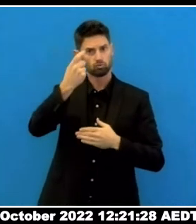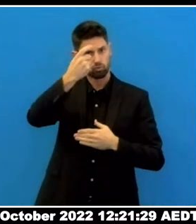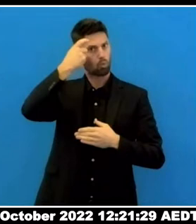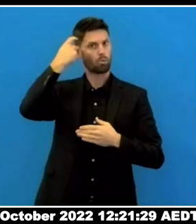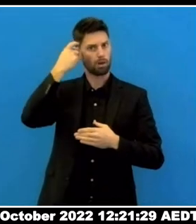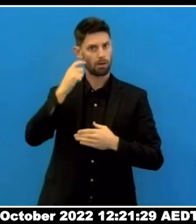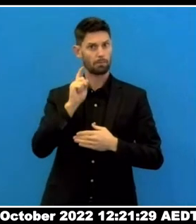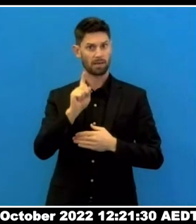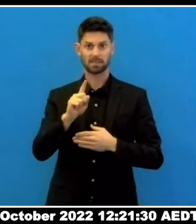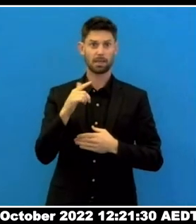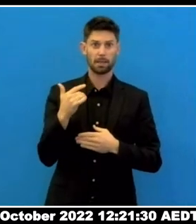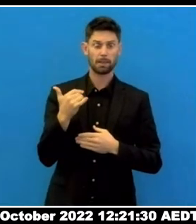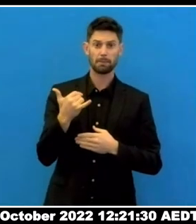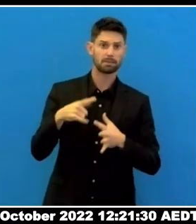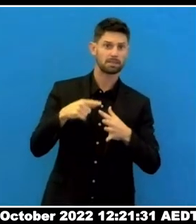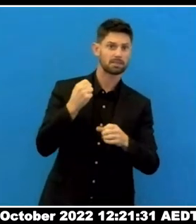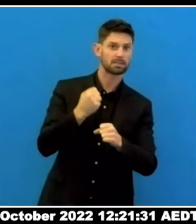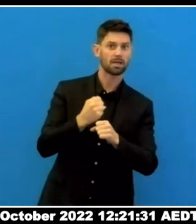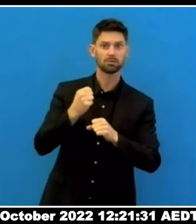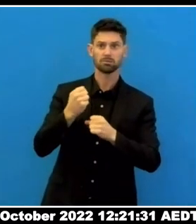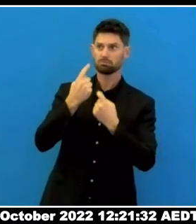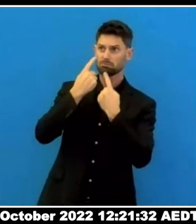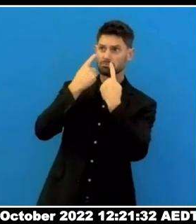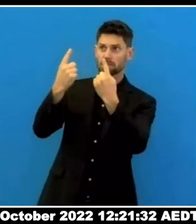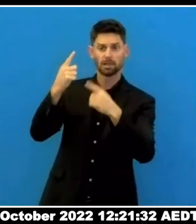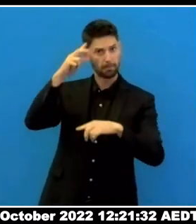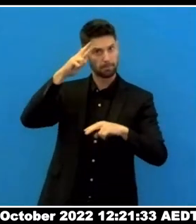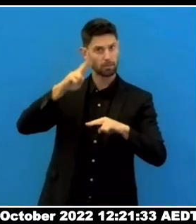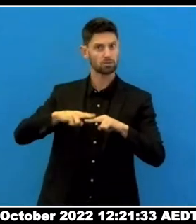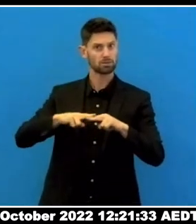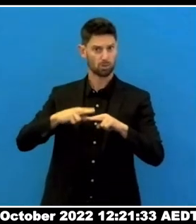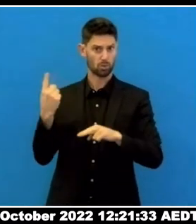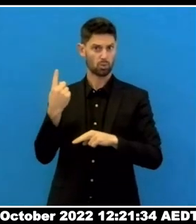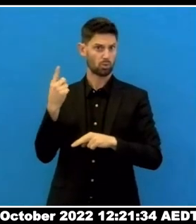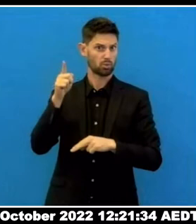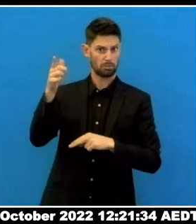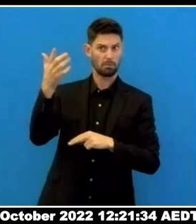when their parents have been in circumstances of experience of trauma,